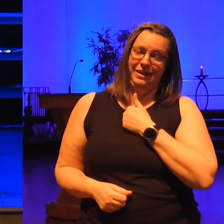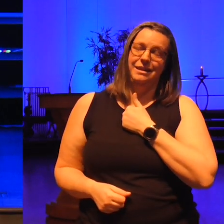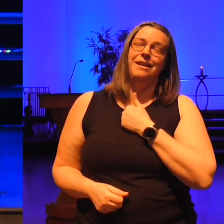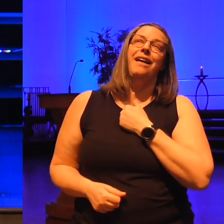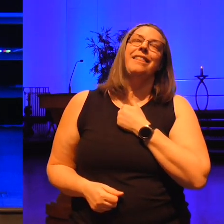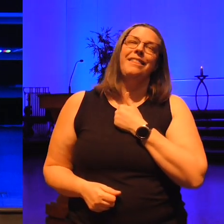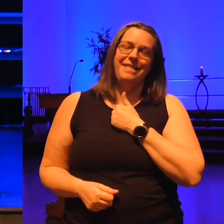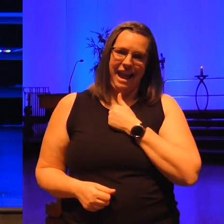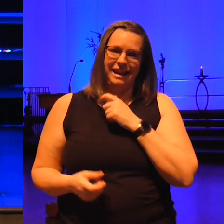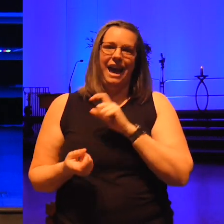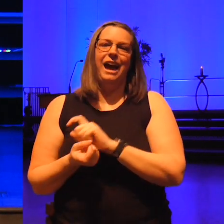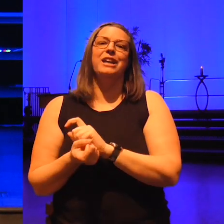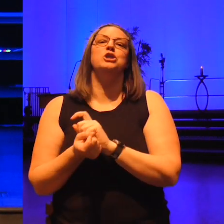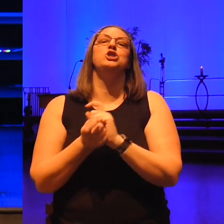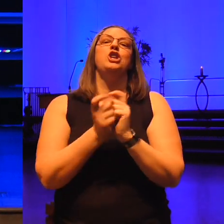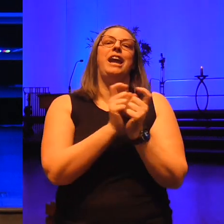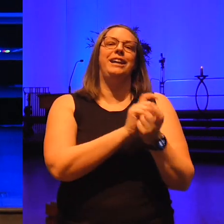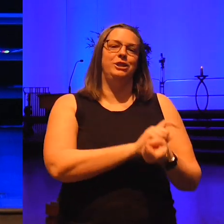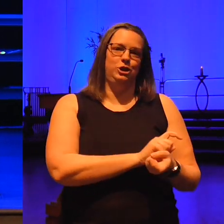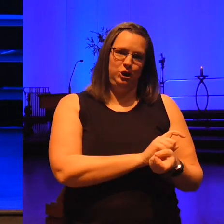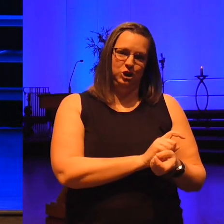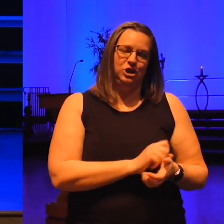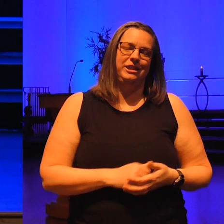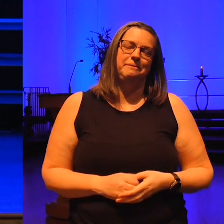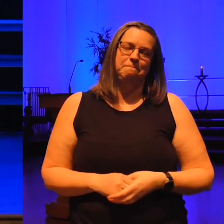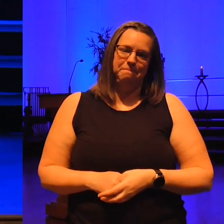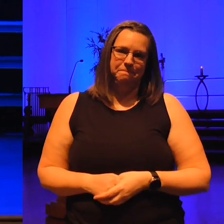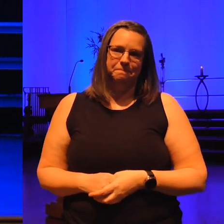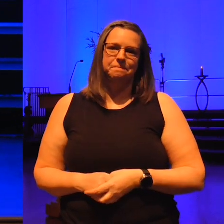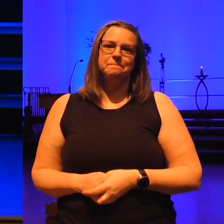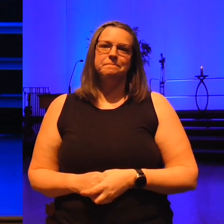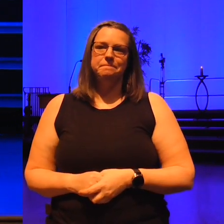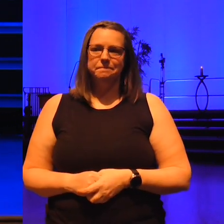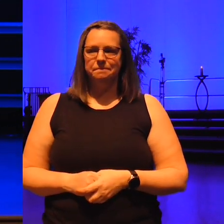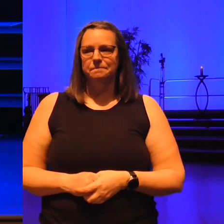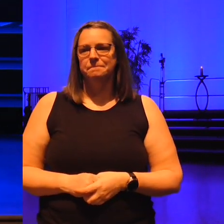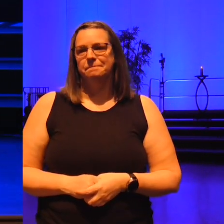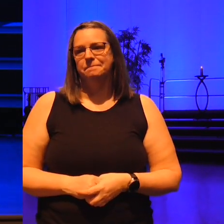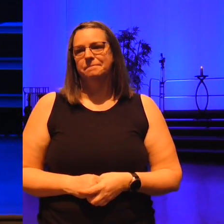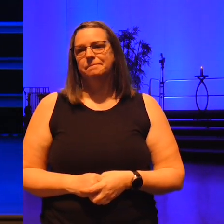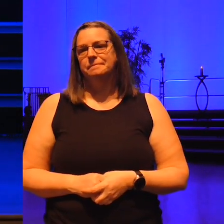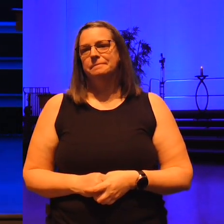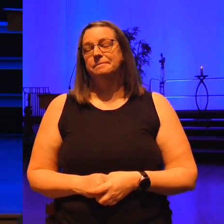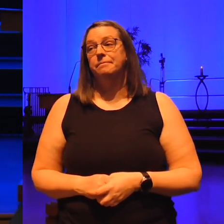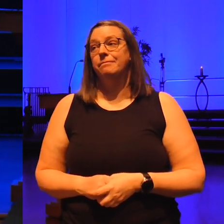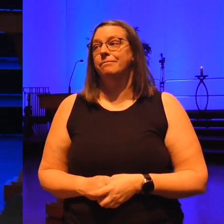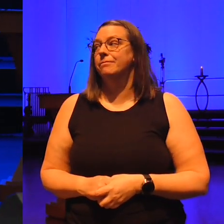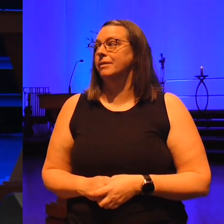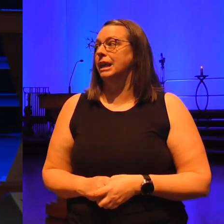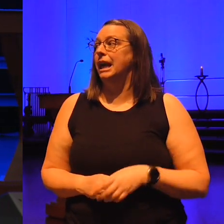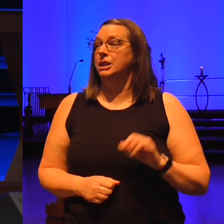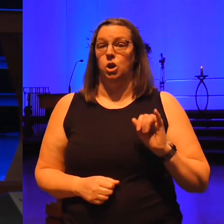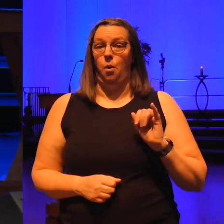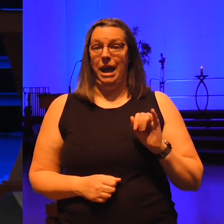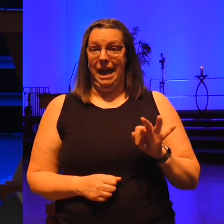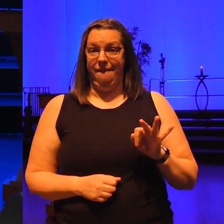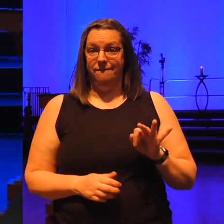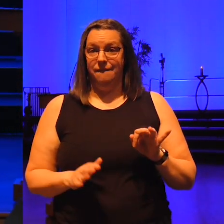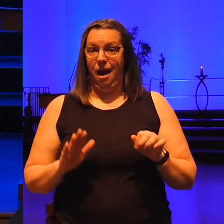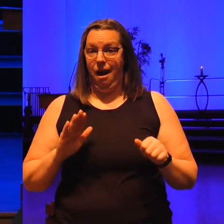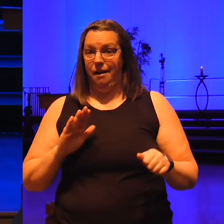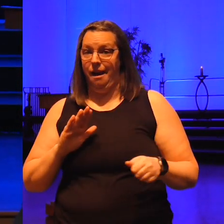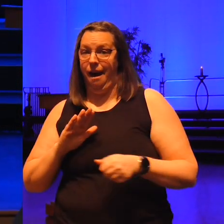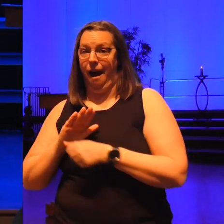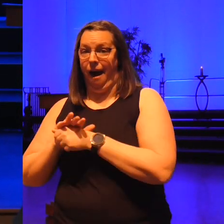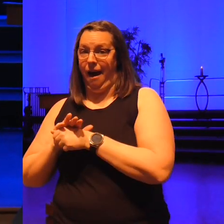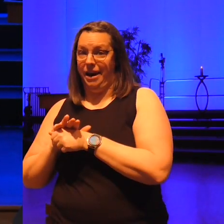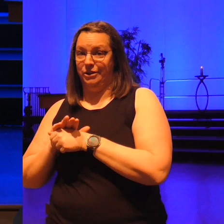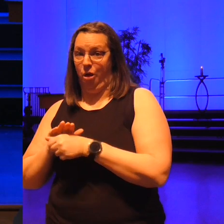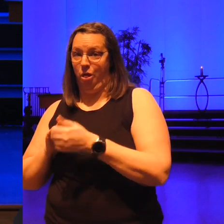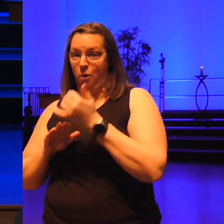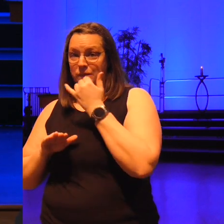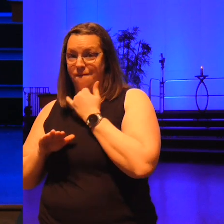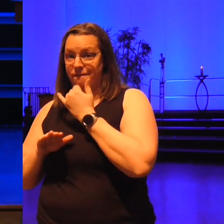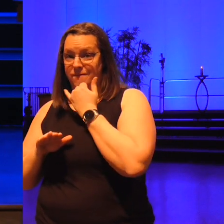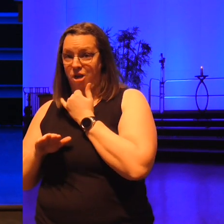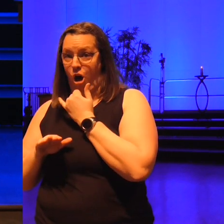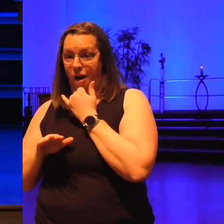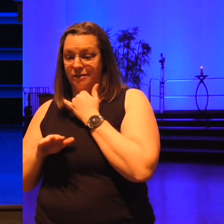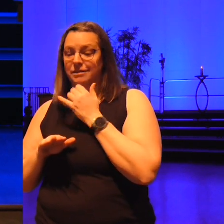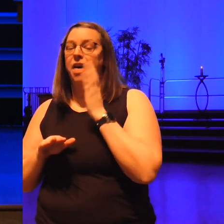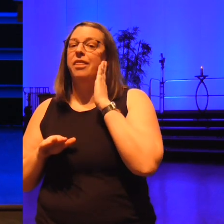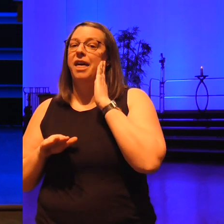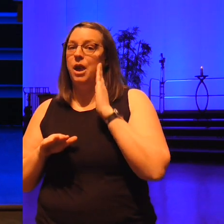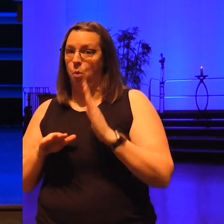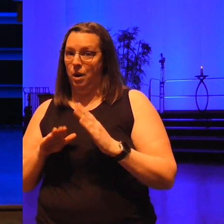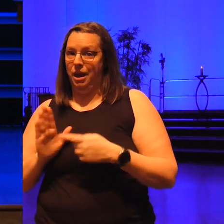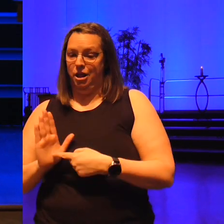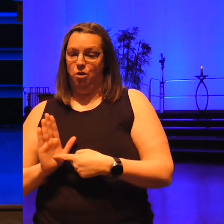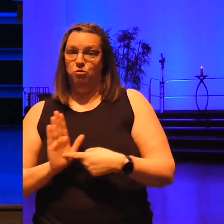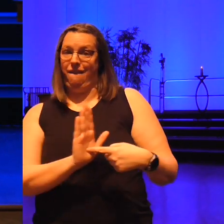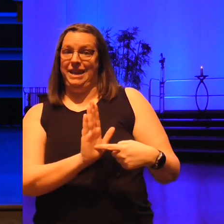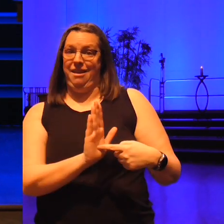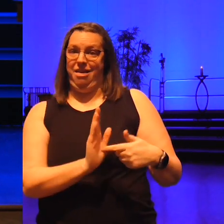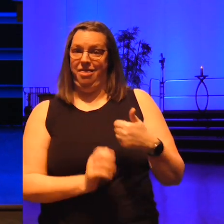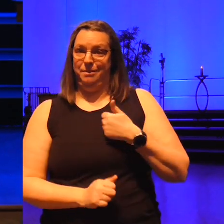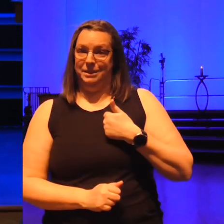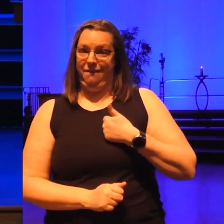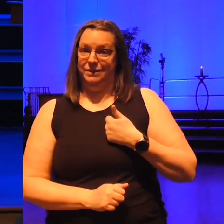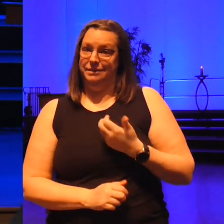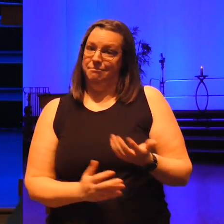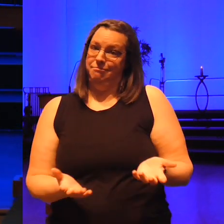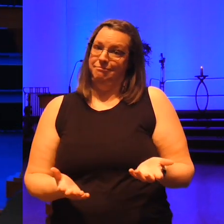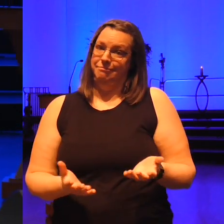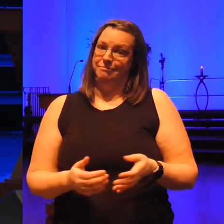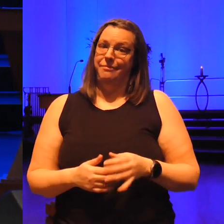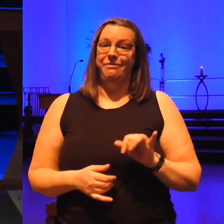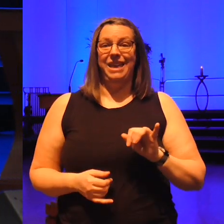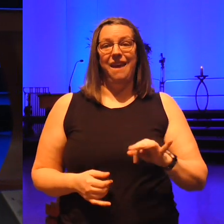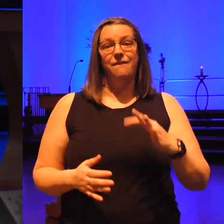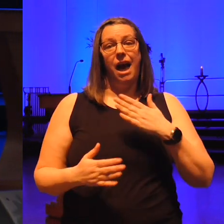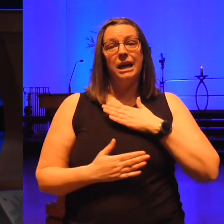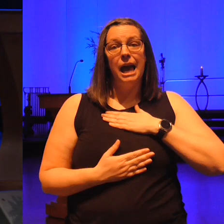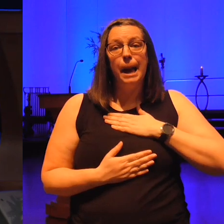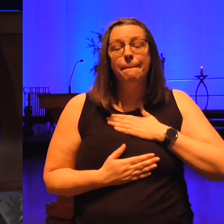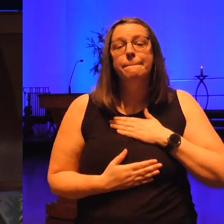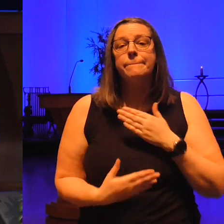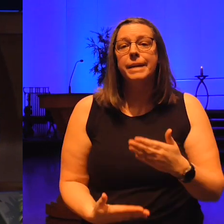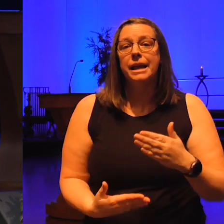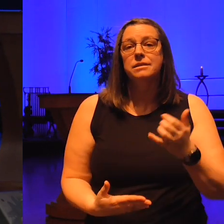change if I hide my flaws they will reveal themselves if I admit my flaws they become a